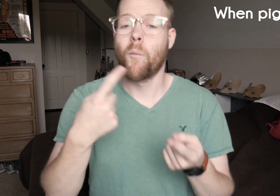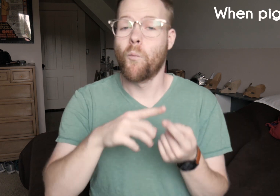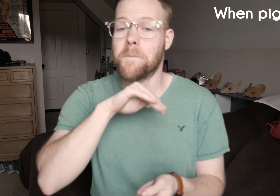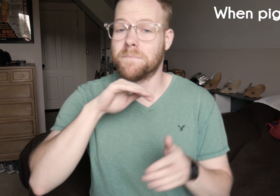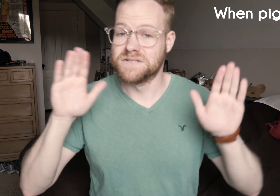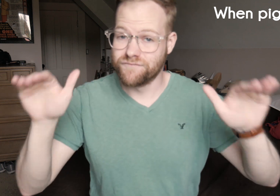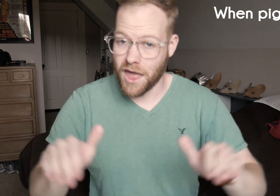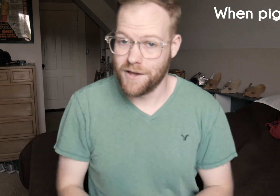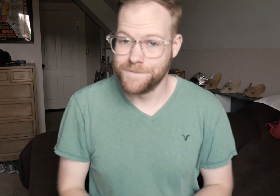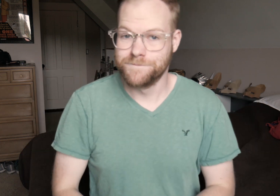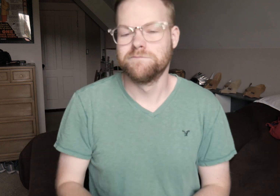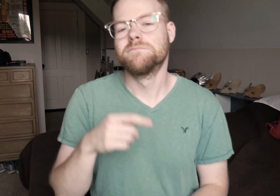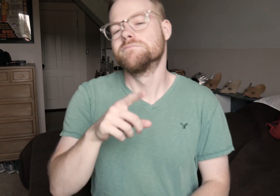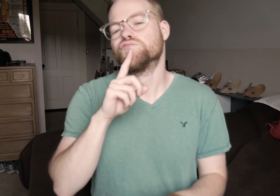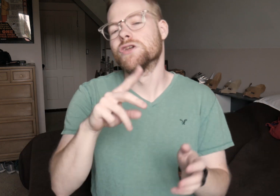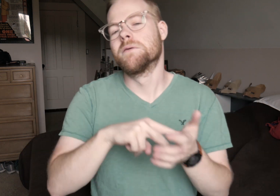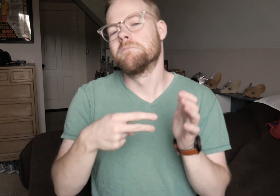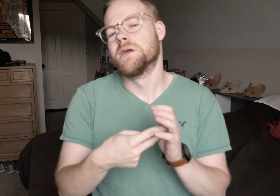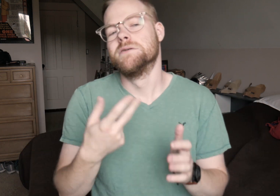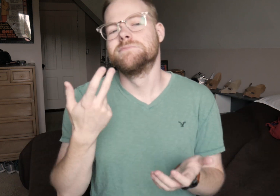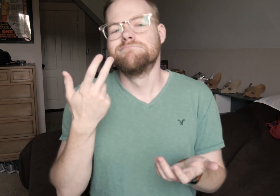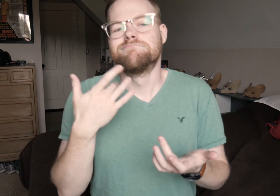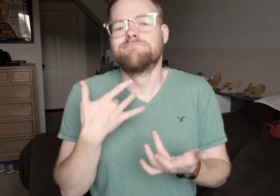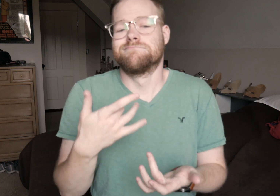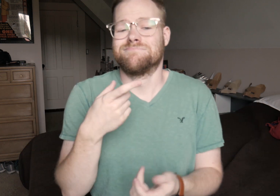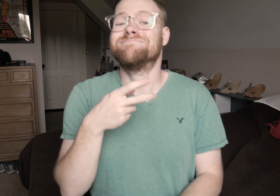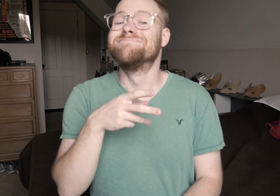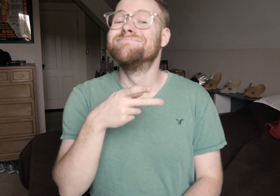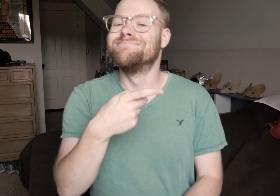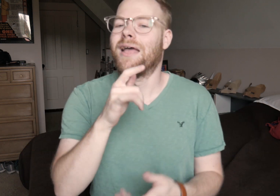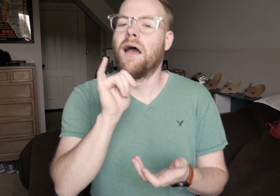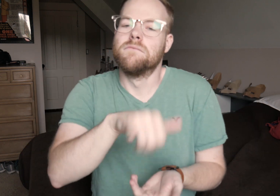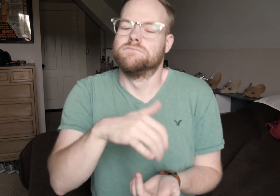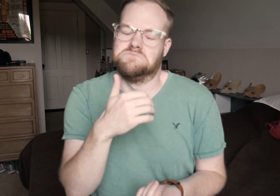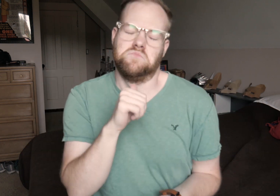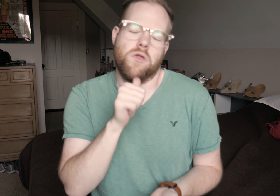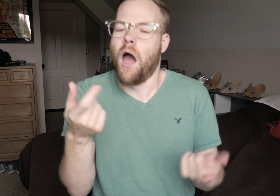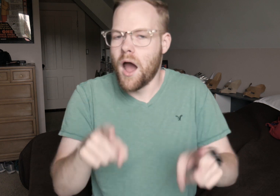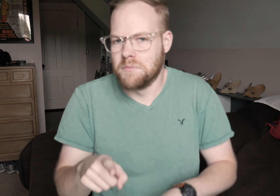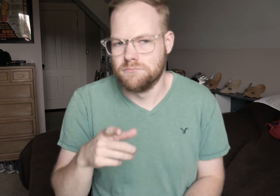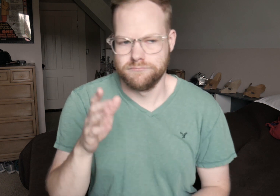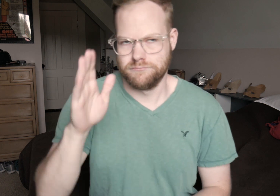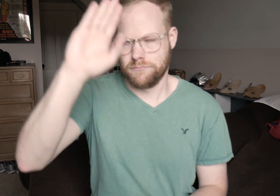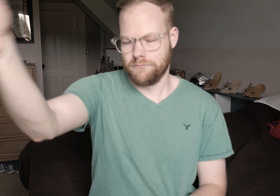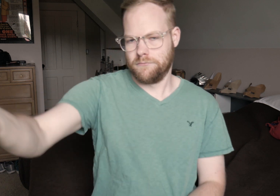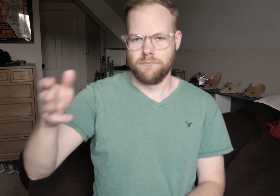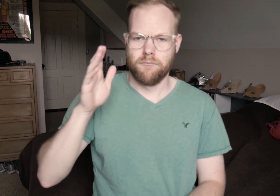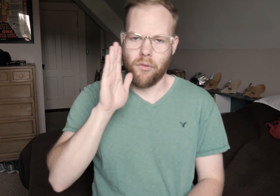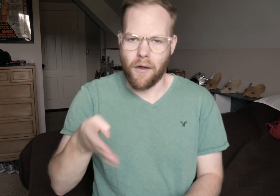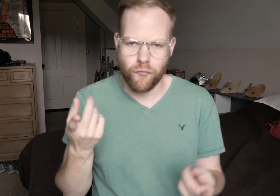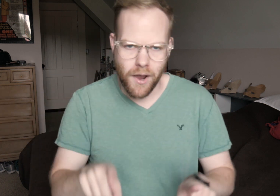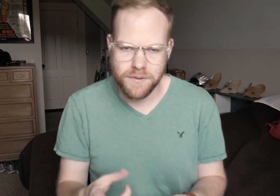When pigs fly. This really means sure, that thing will not happen. It'll never happen.